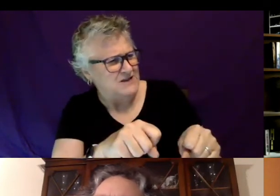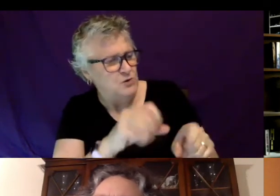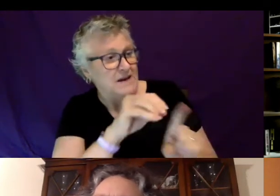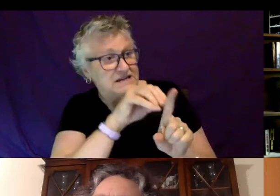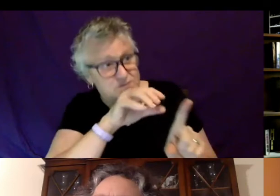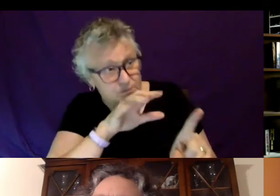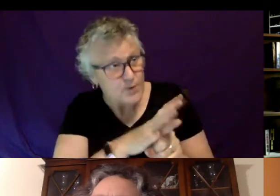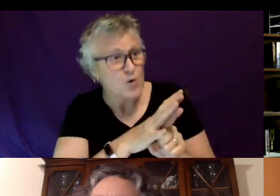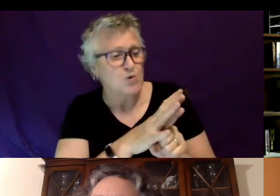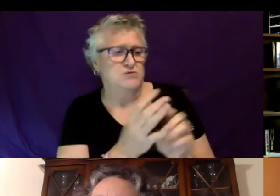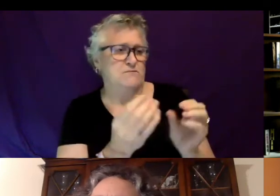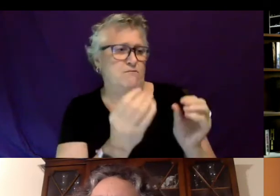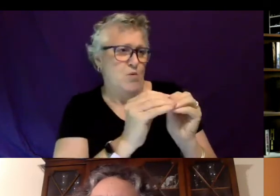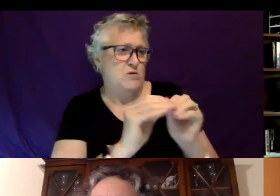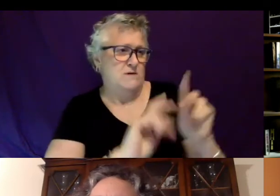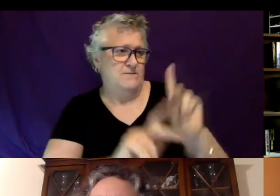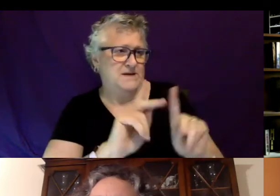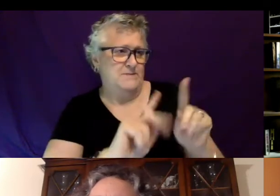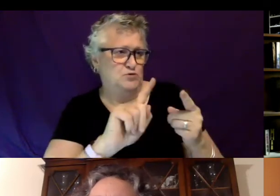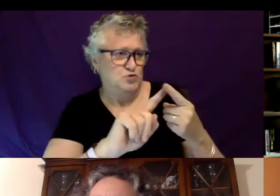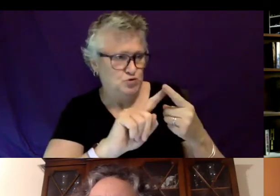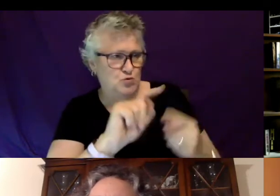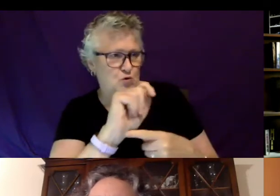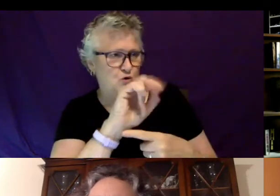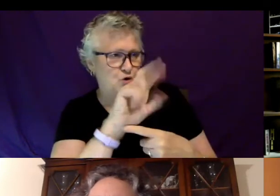Well, I think, uh, the internet is a great way to do it.